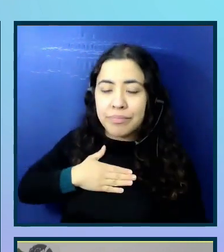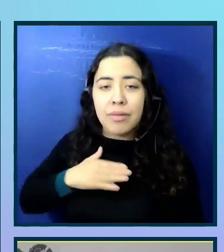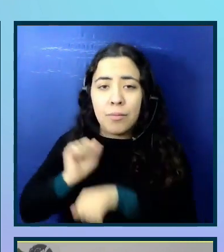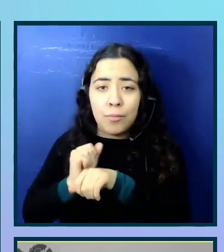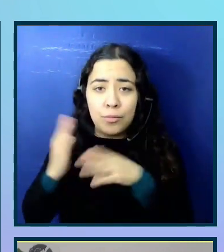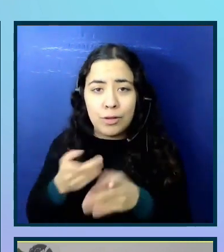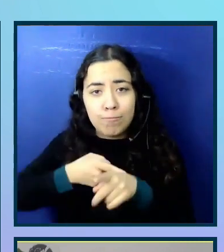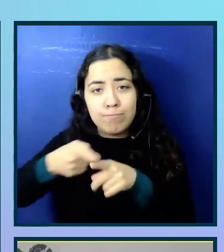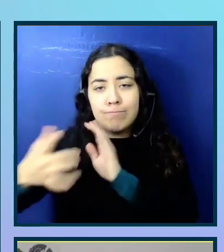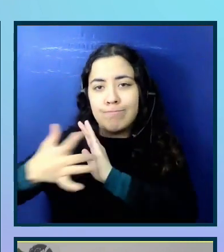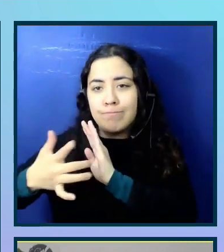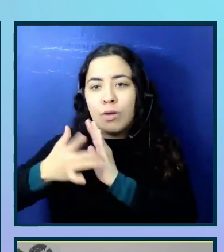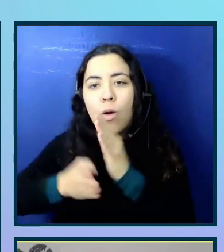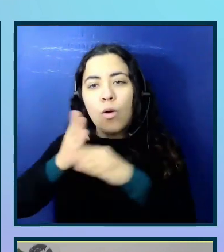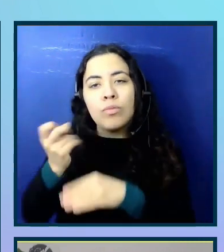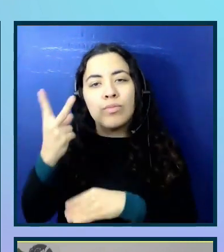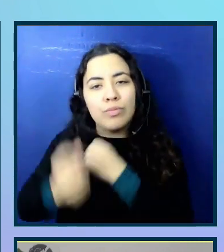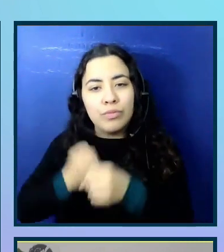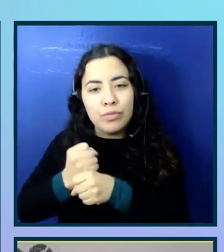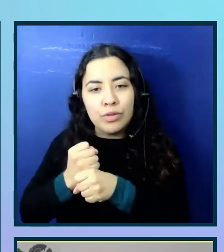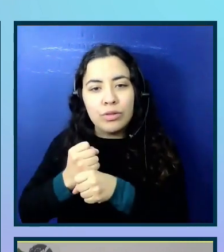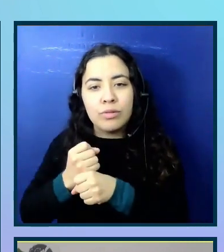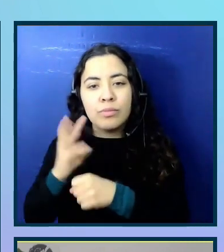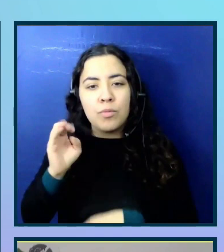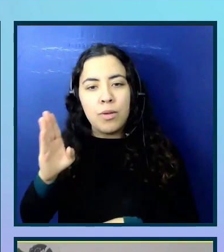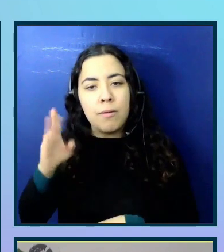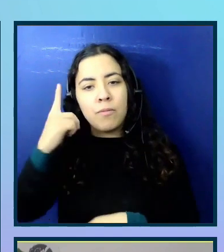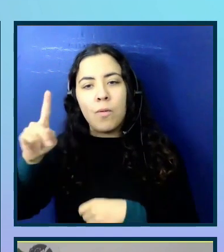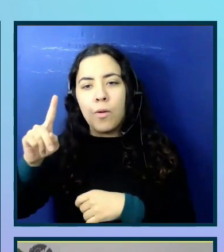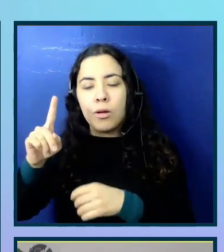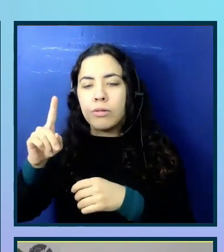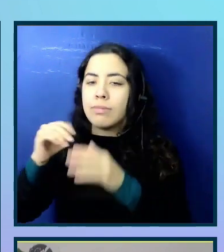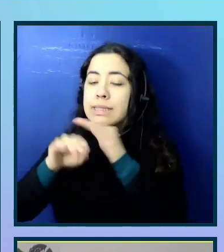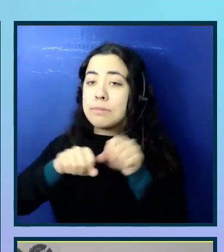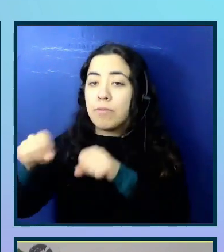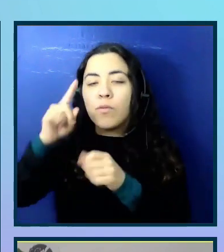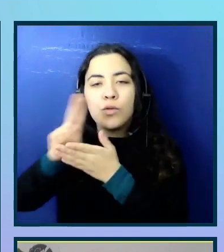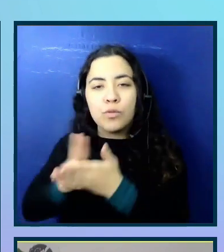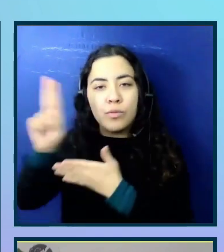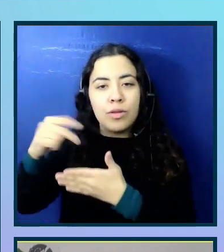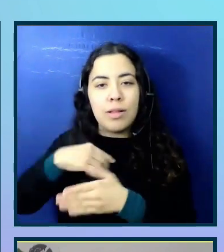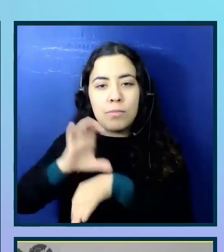I've been working for a web agency for a university, and today I'm a UX consultant from Maltem, as he said.